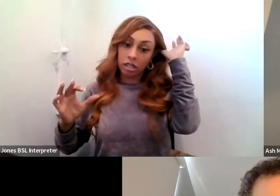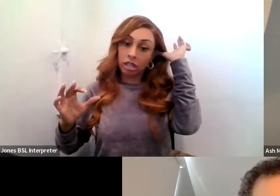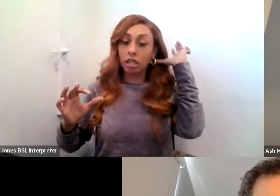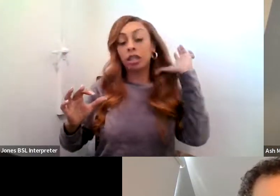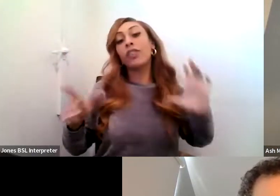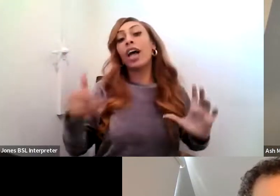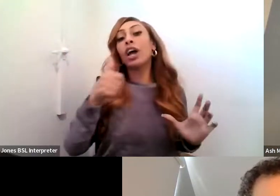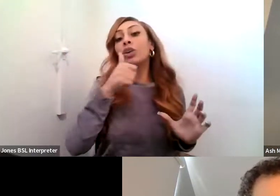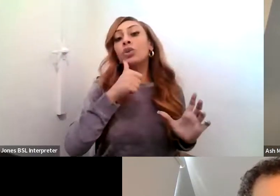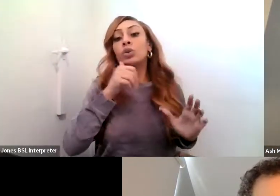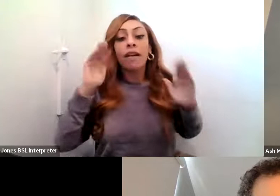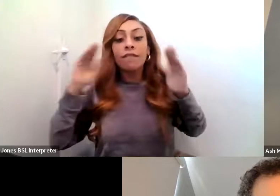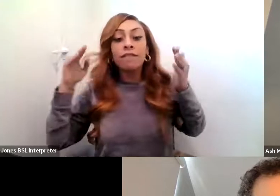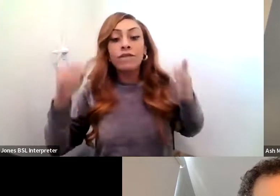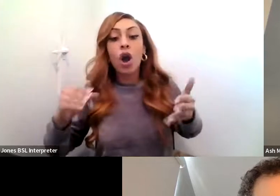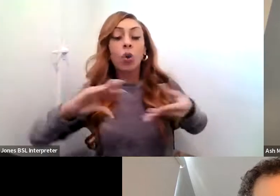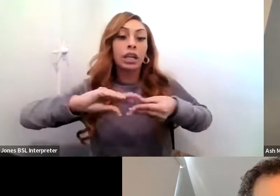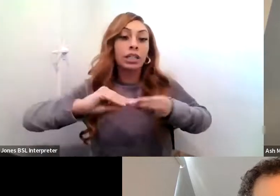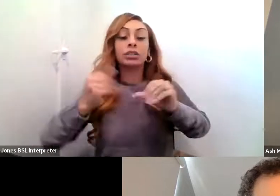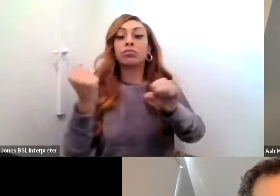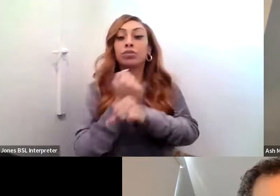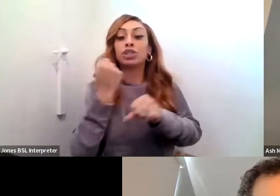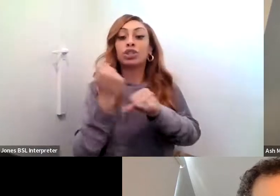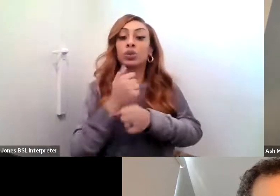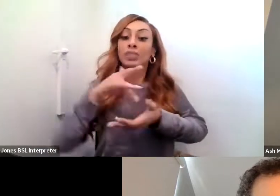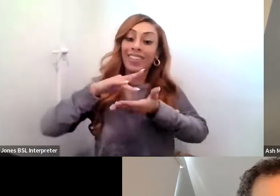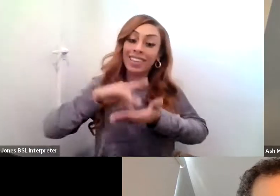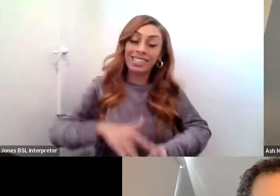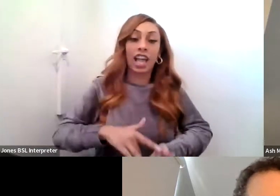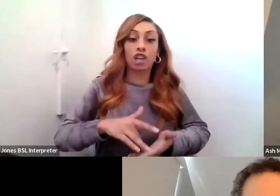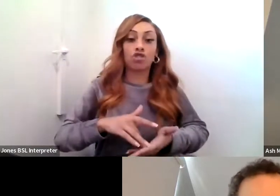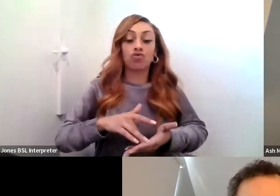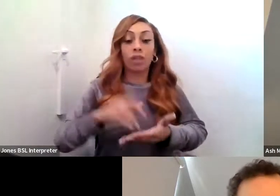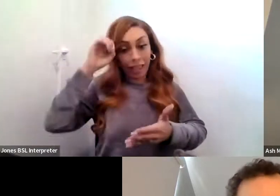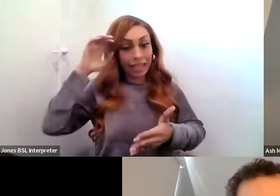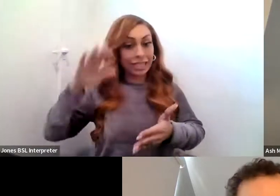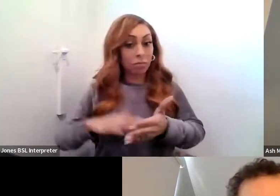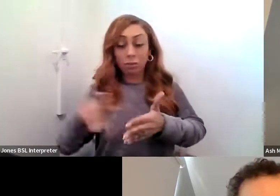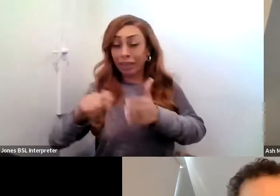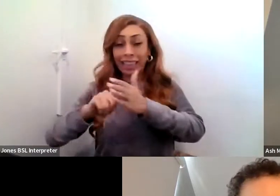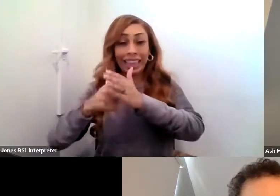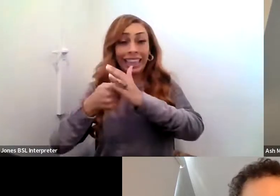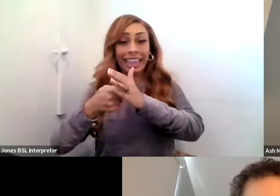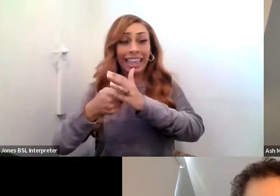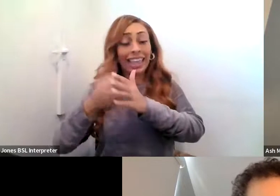on producing the central cultural experience but they are key to an audience's experience of that thing.